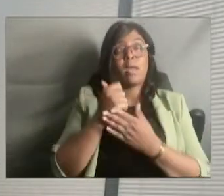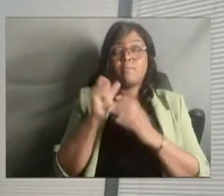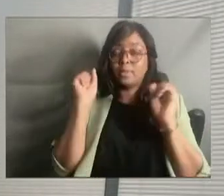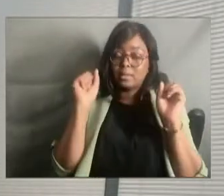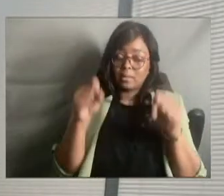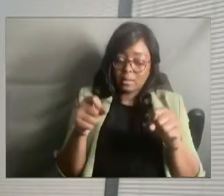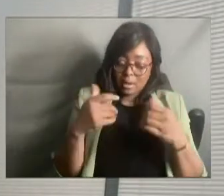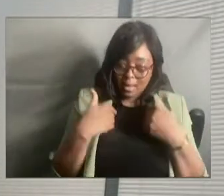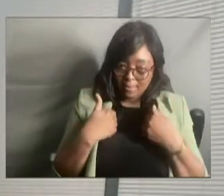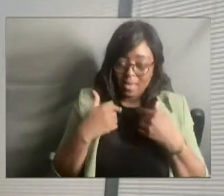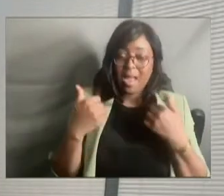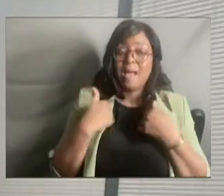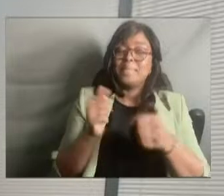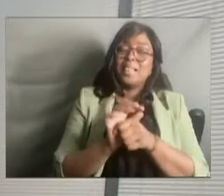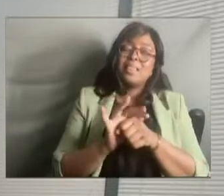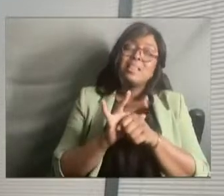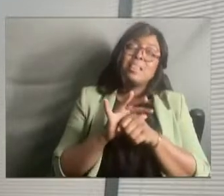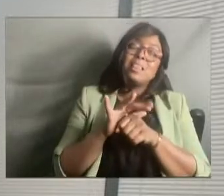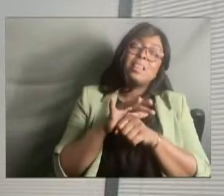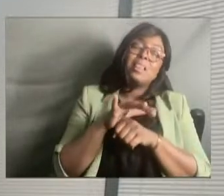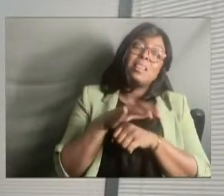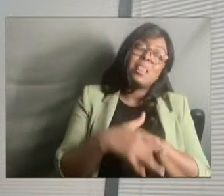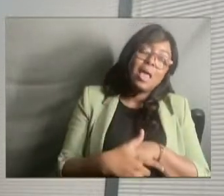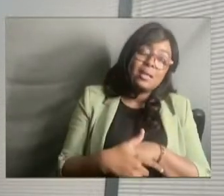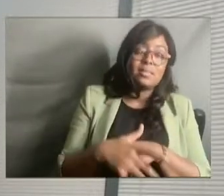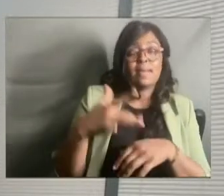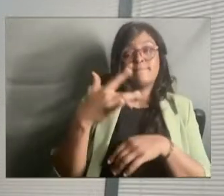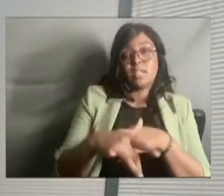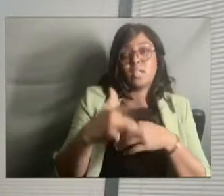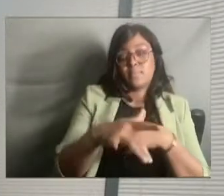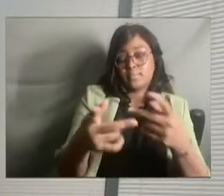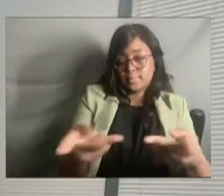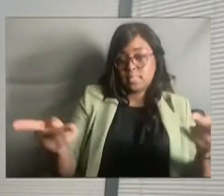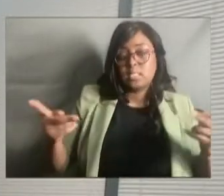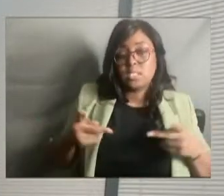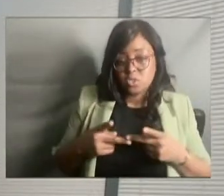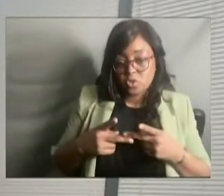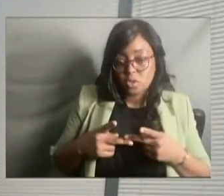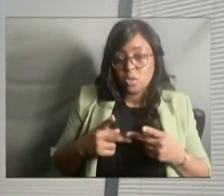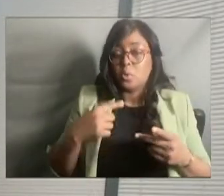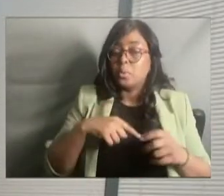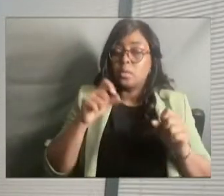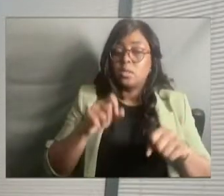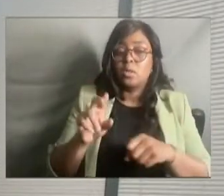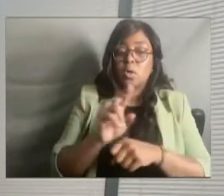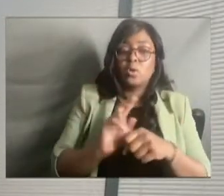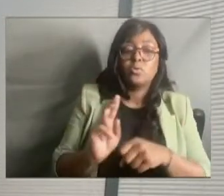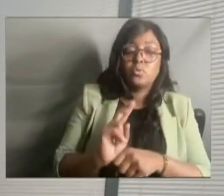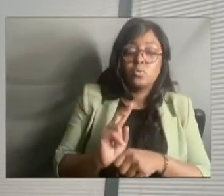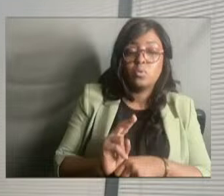We need all the help we can get